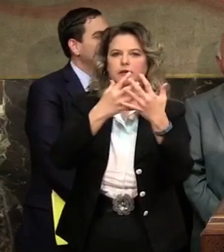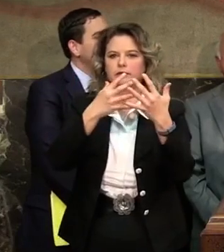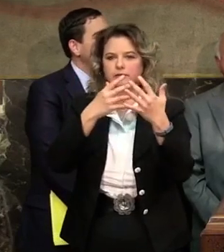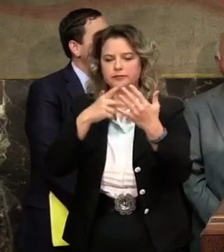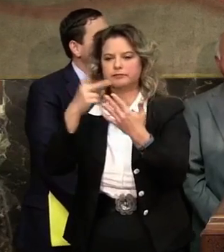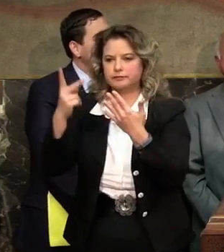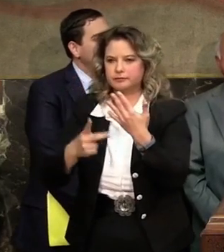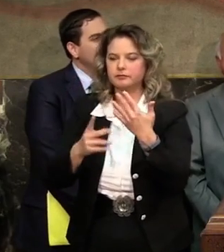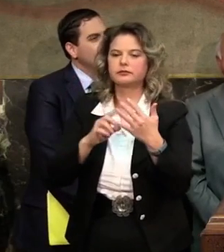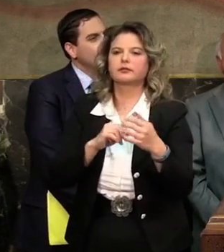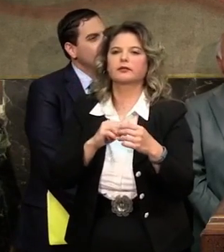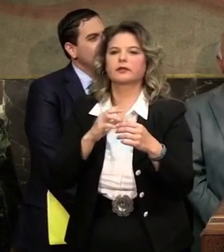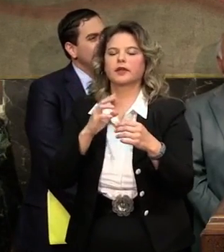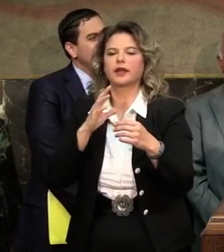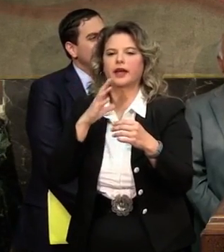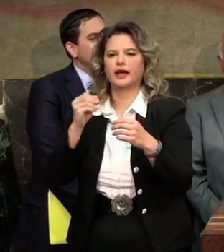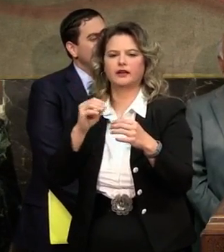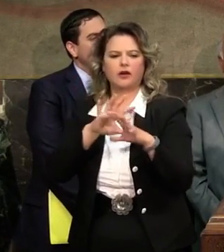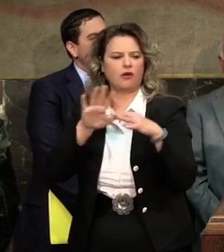tremendous amount of effort and a great